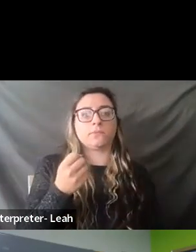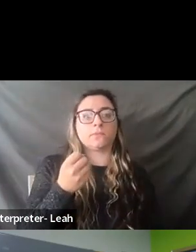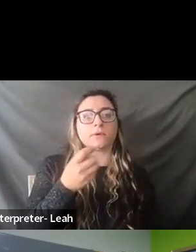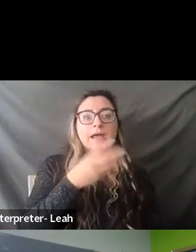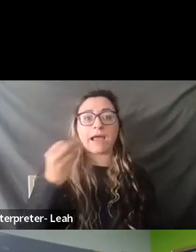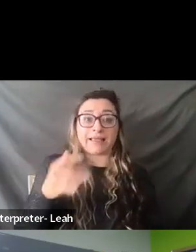And so talking to or approaching or trusting that someone in a uniform that is dealing with the health of their personal body was really perceived to be an insur moundable barrier.